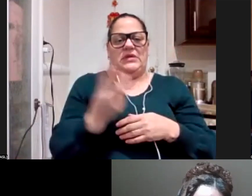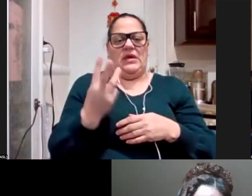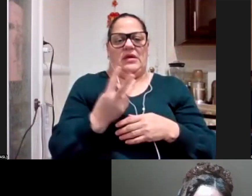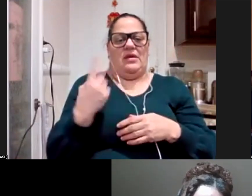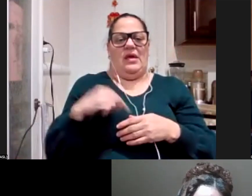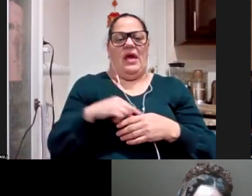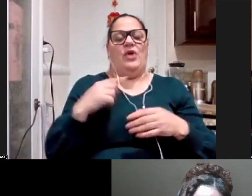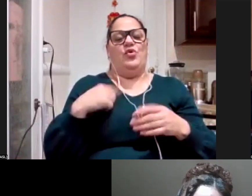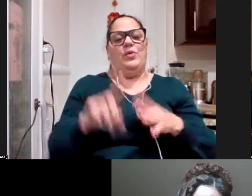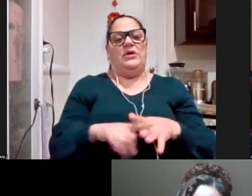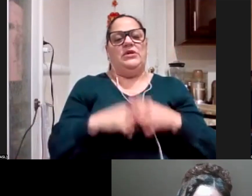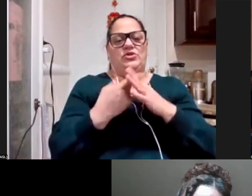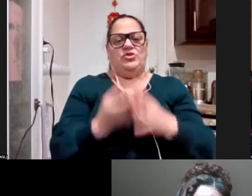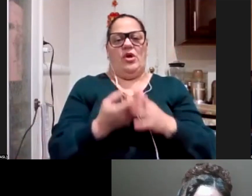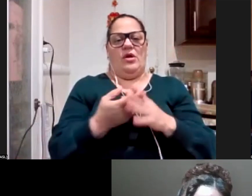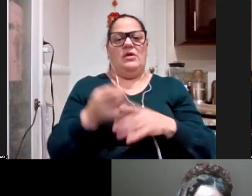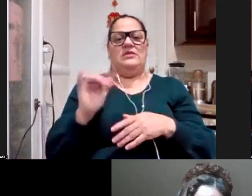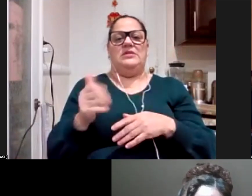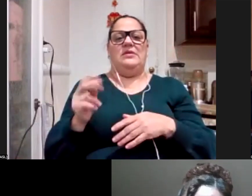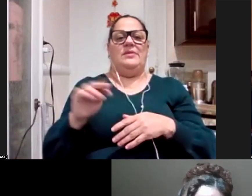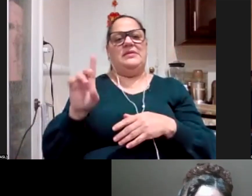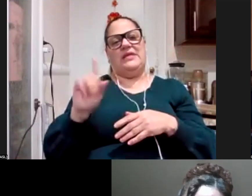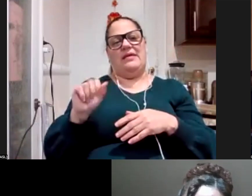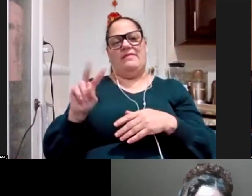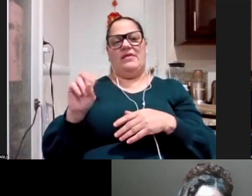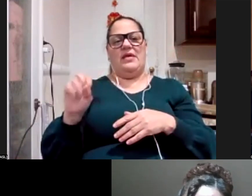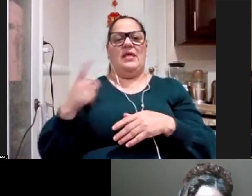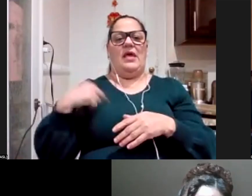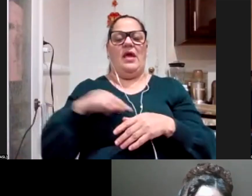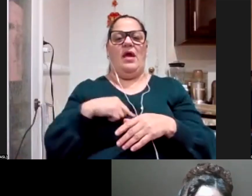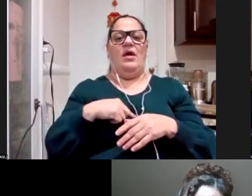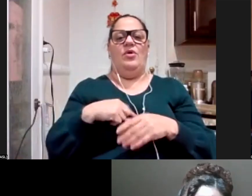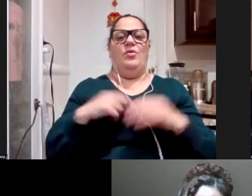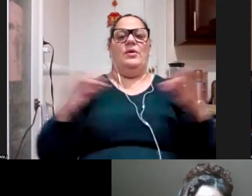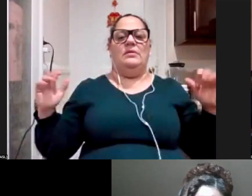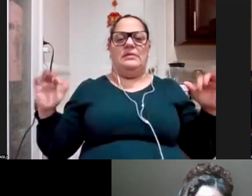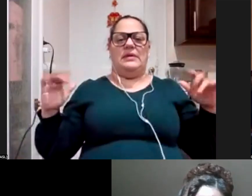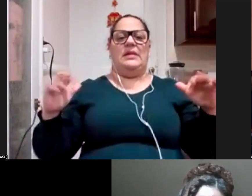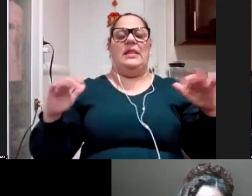do we start? Jim has been on the calls, David's been on the calls. How do we collectively um start